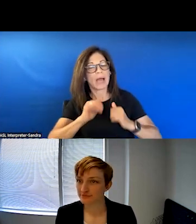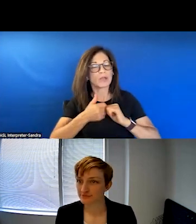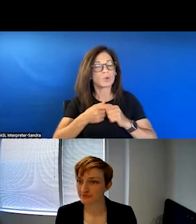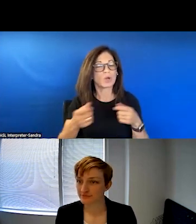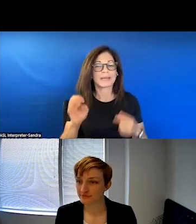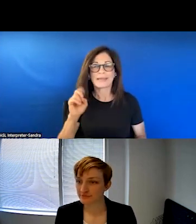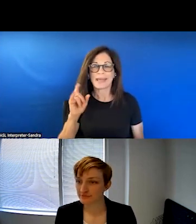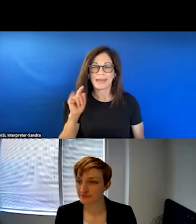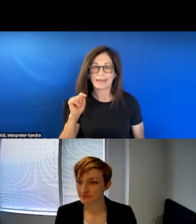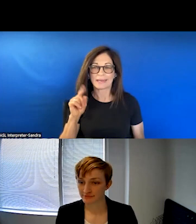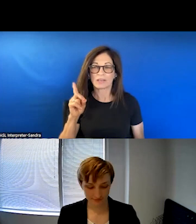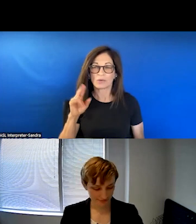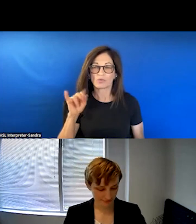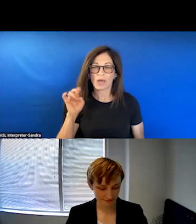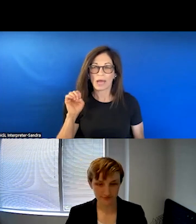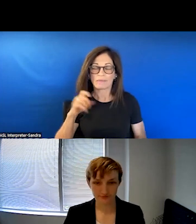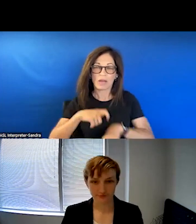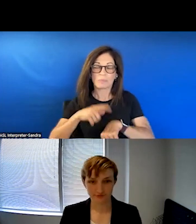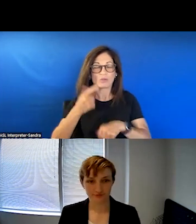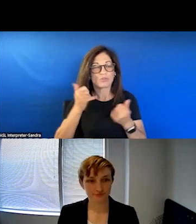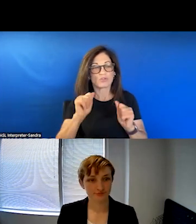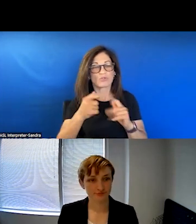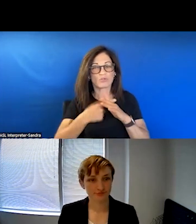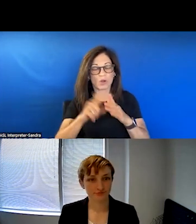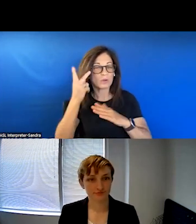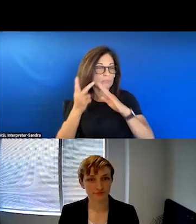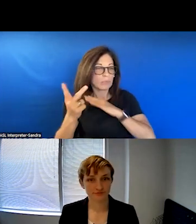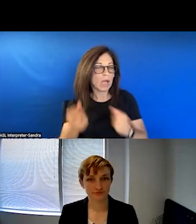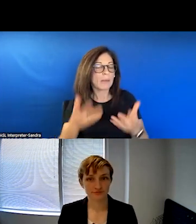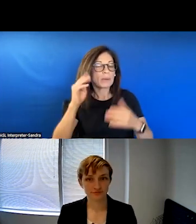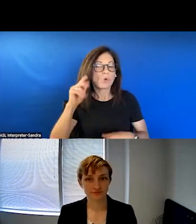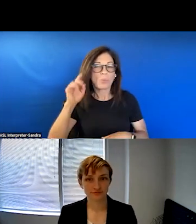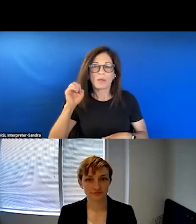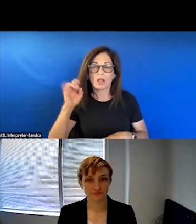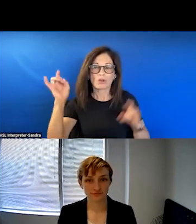STARTED TO PROJECT OUT, HOW MANY MOBILE CRISIS RESPONSE TEAMS YOU NEED FOR YOUR COMMUNITIES.